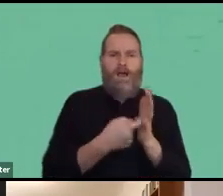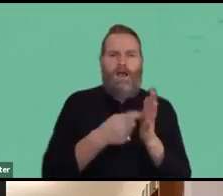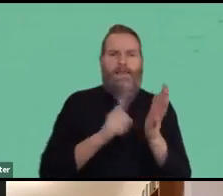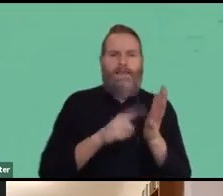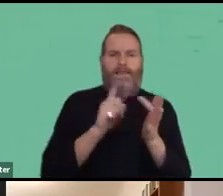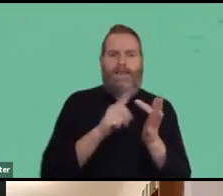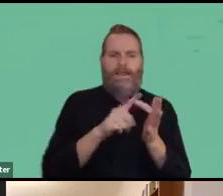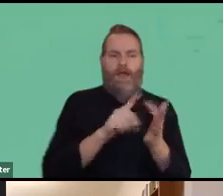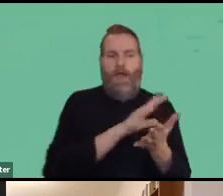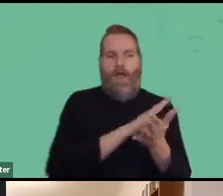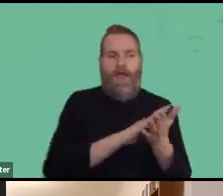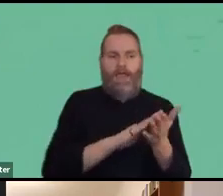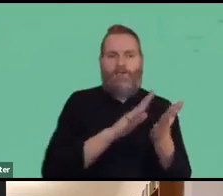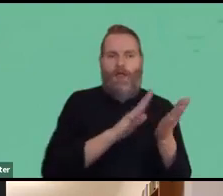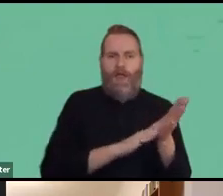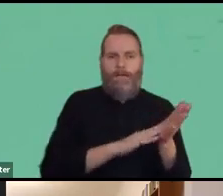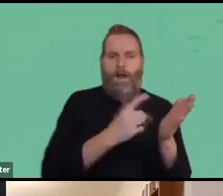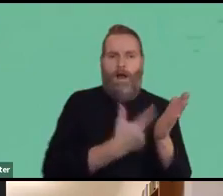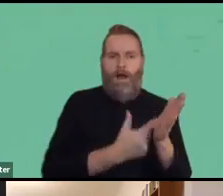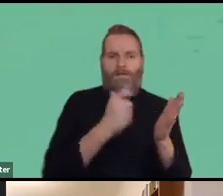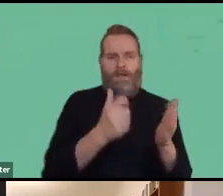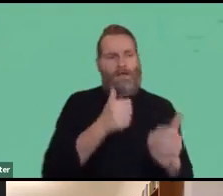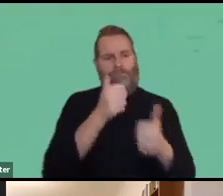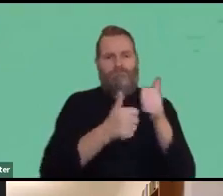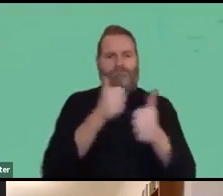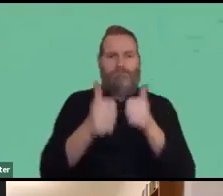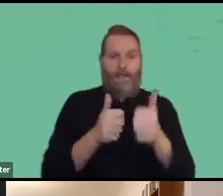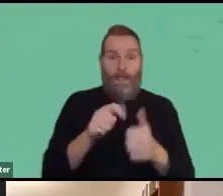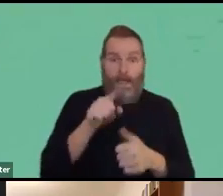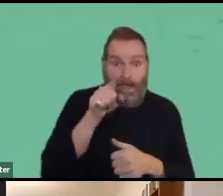and clearly if you want me to read out the name of your branch just send those in and